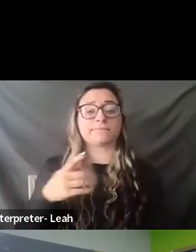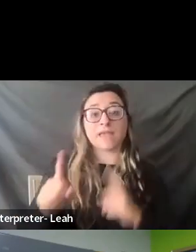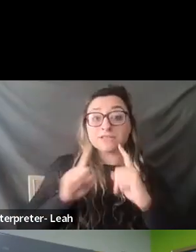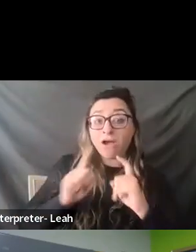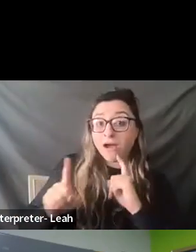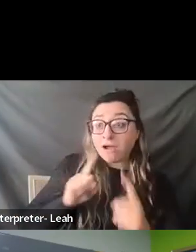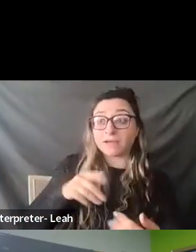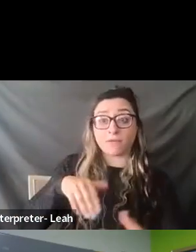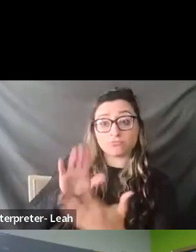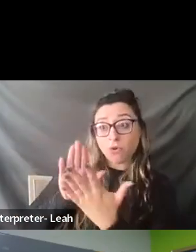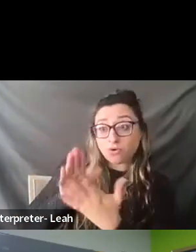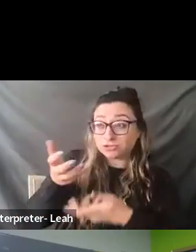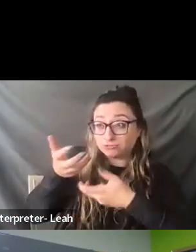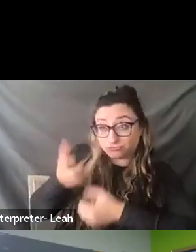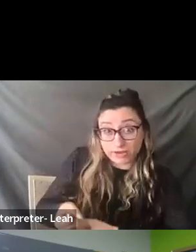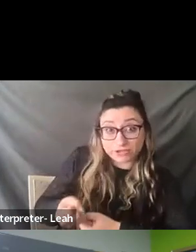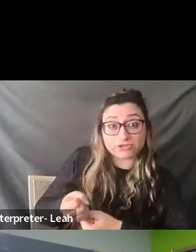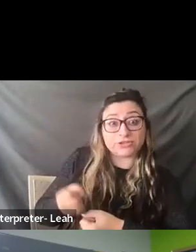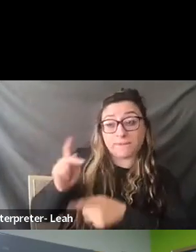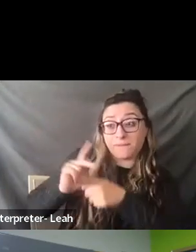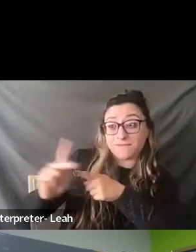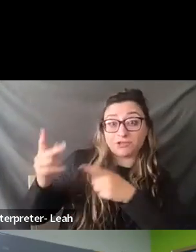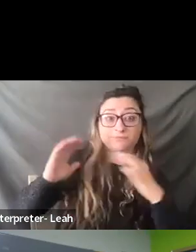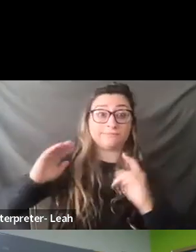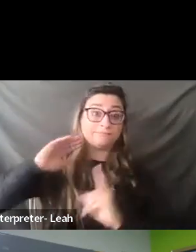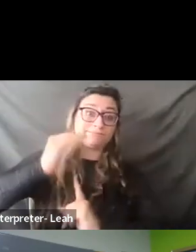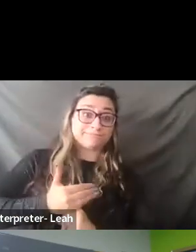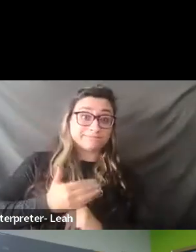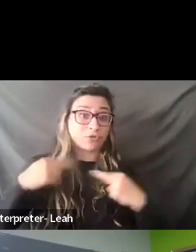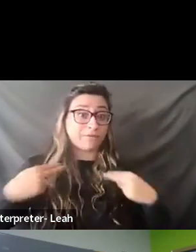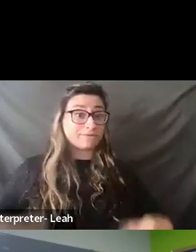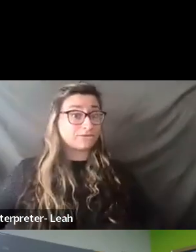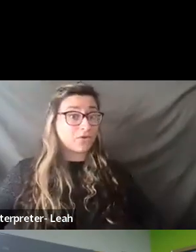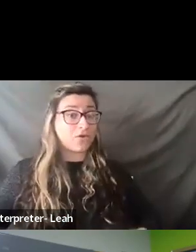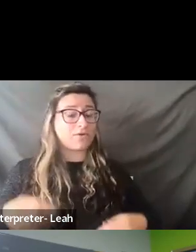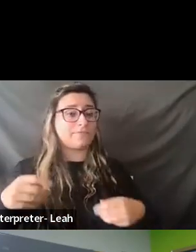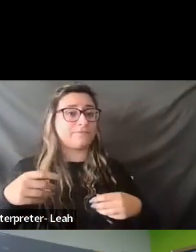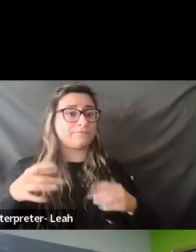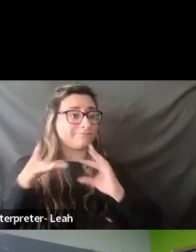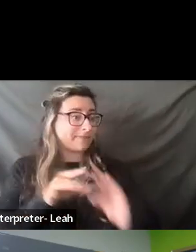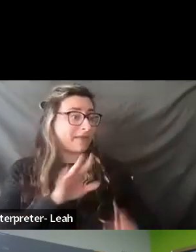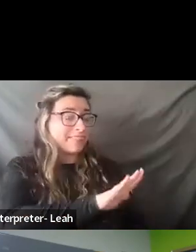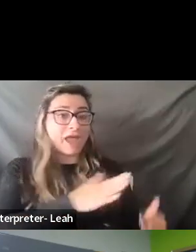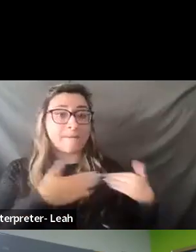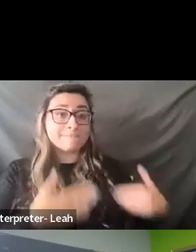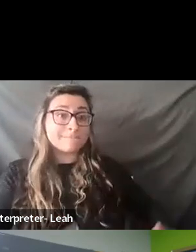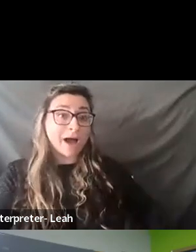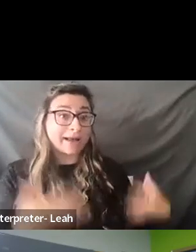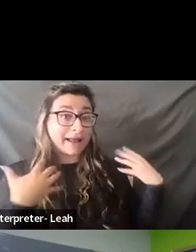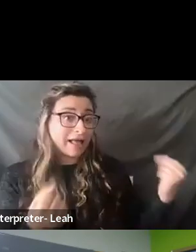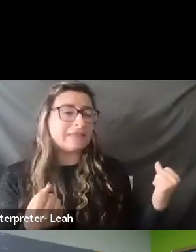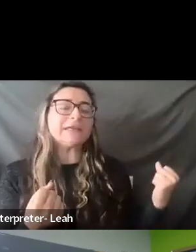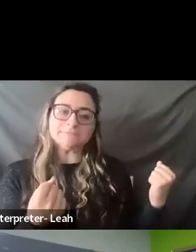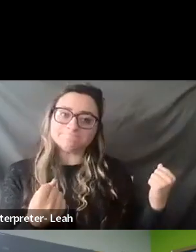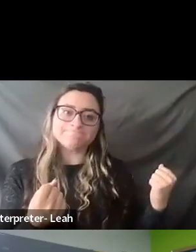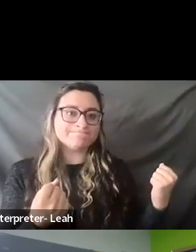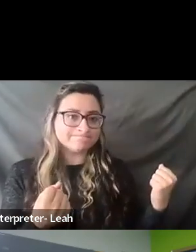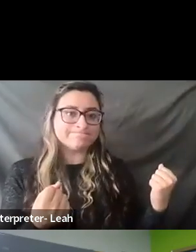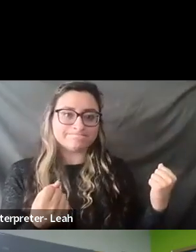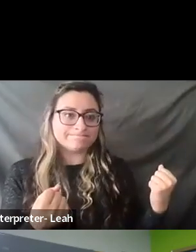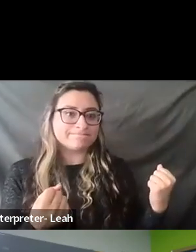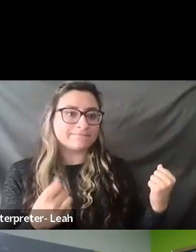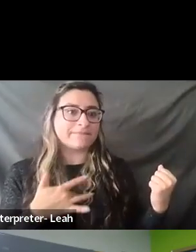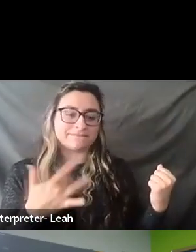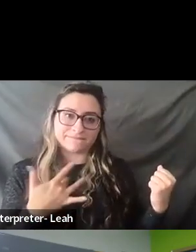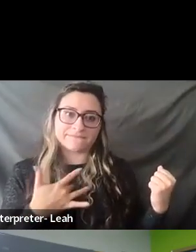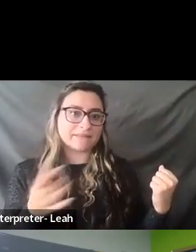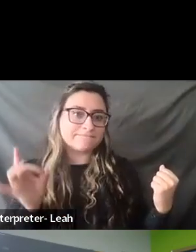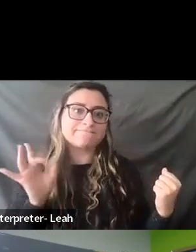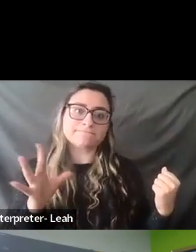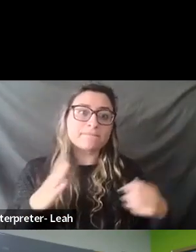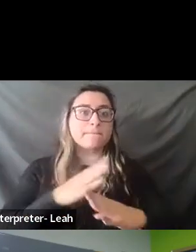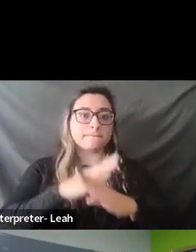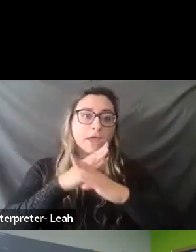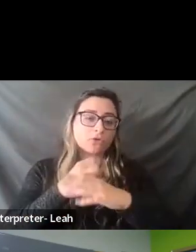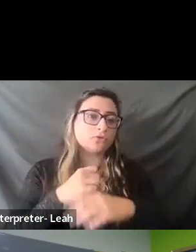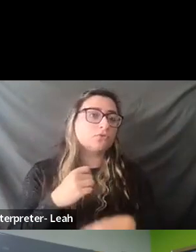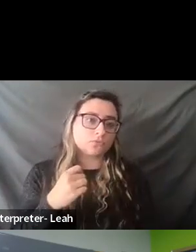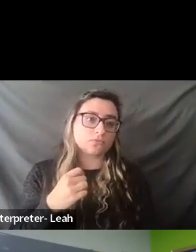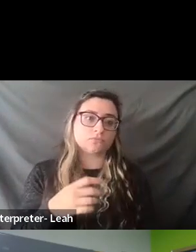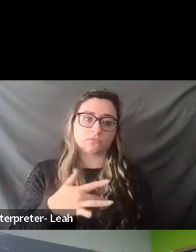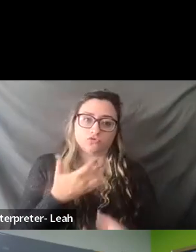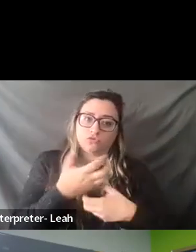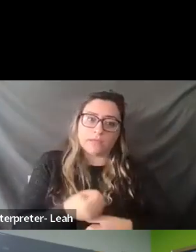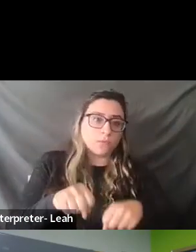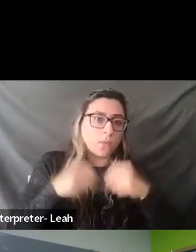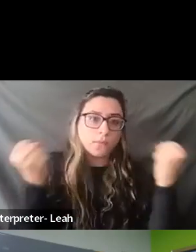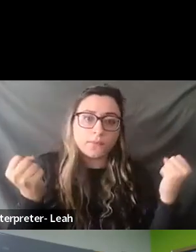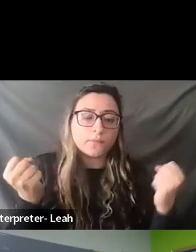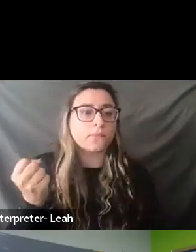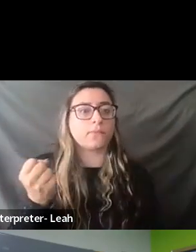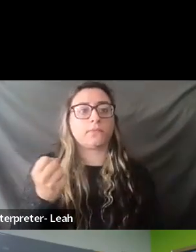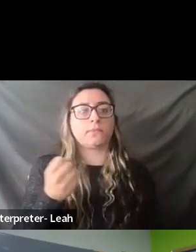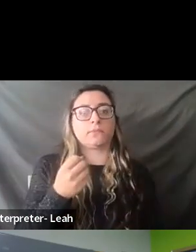In some of the states, we had diverse demographics that included populations that were simply not comfortable with anybody in a uniform.